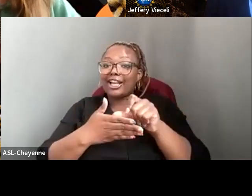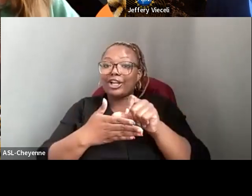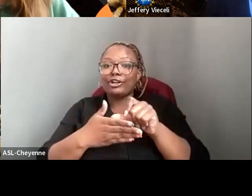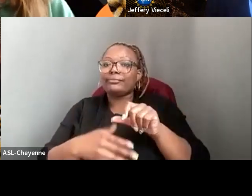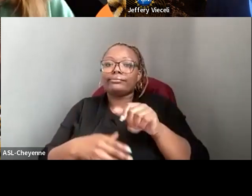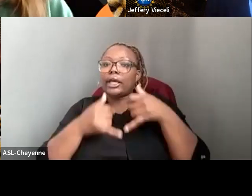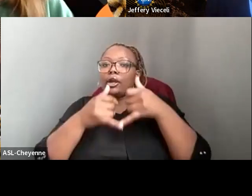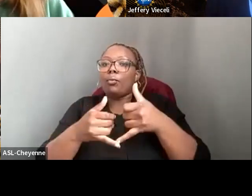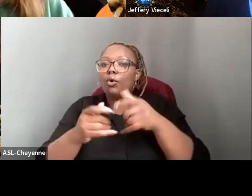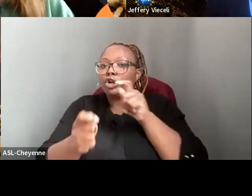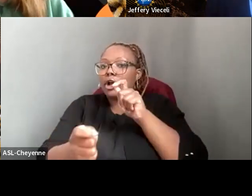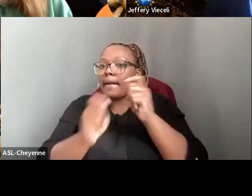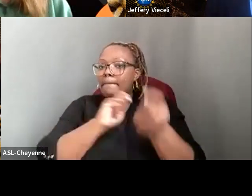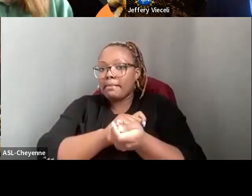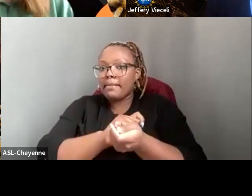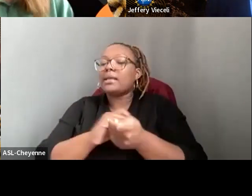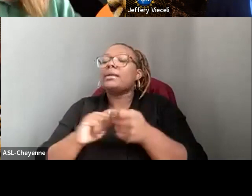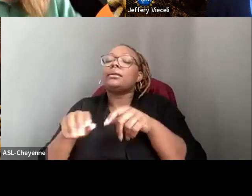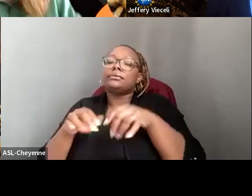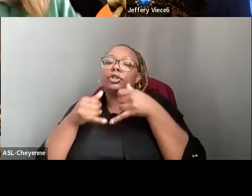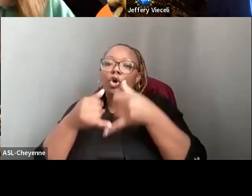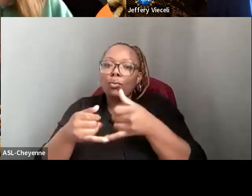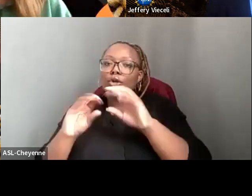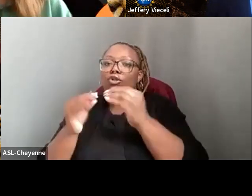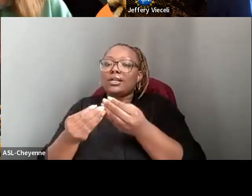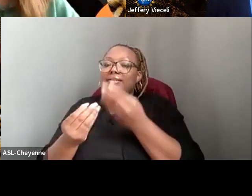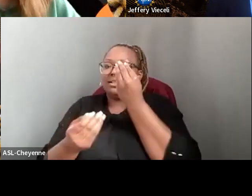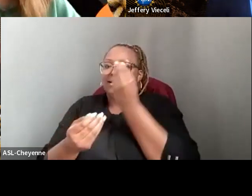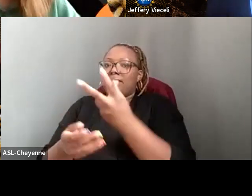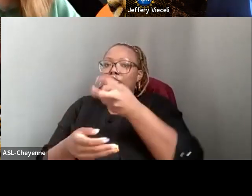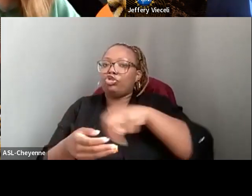to the original awardee organization letting them know that the transfer has been approved.